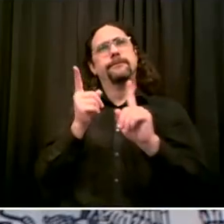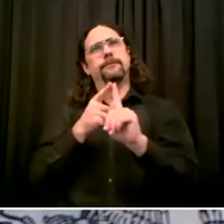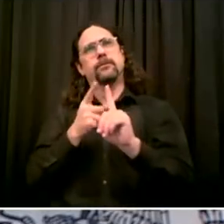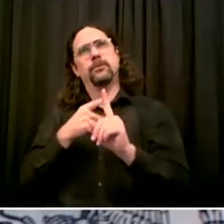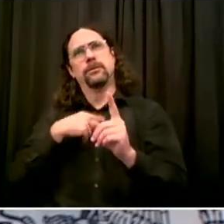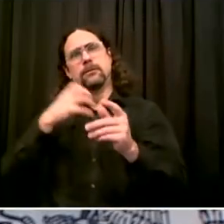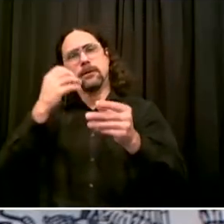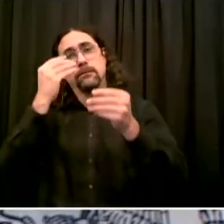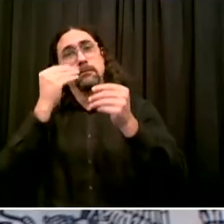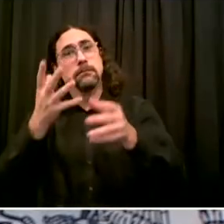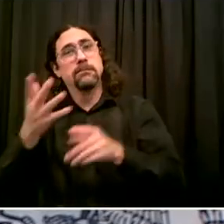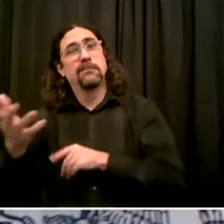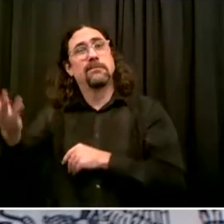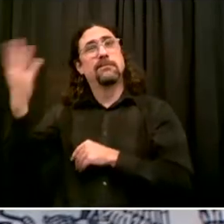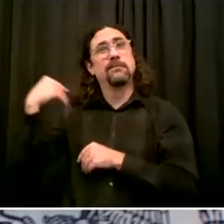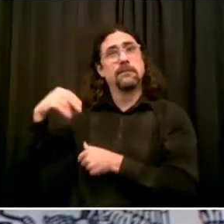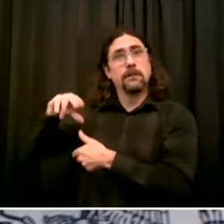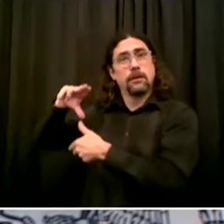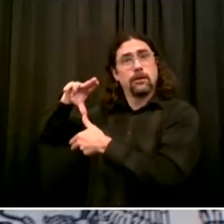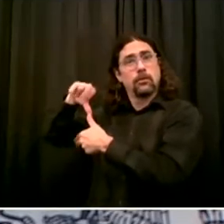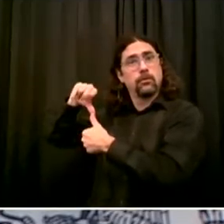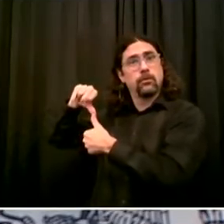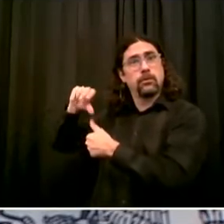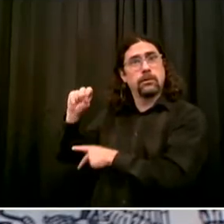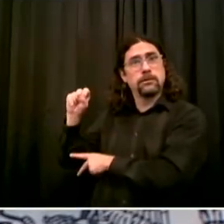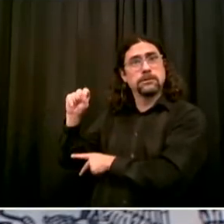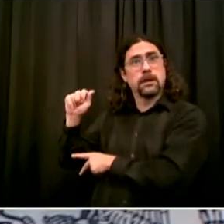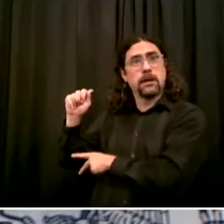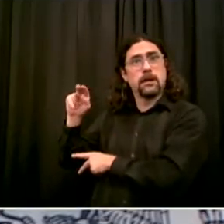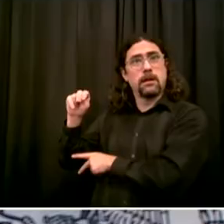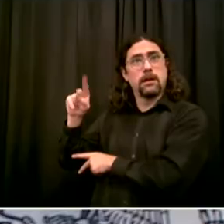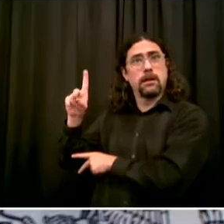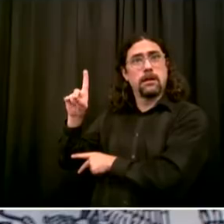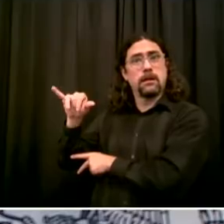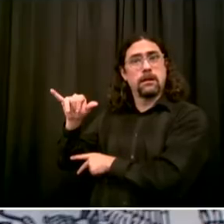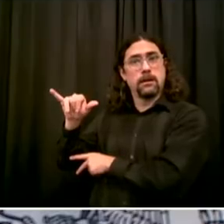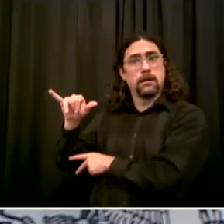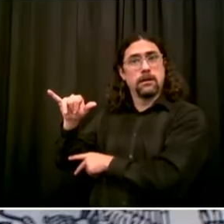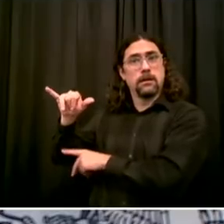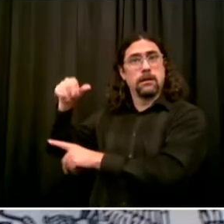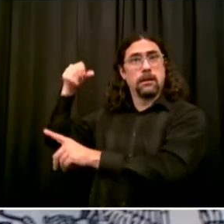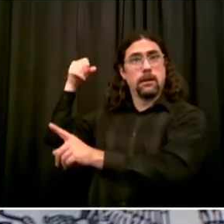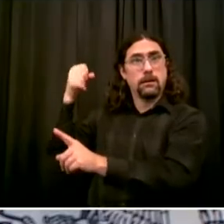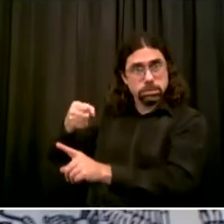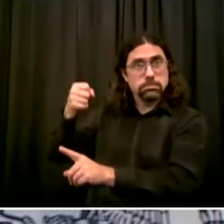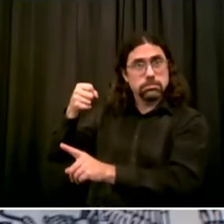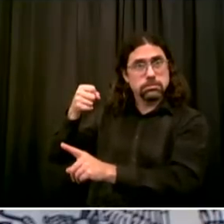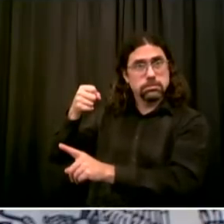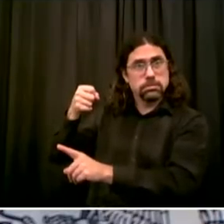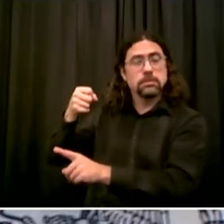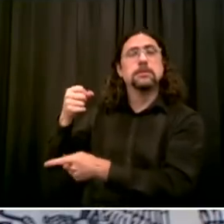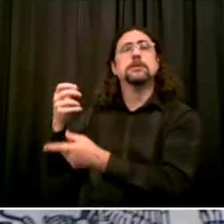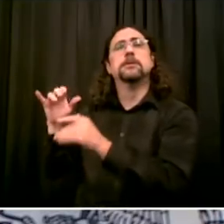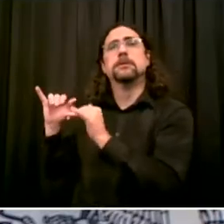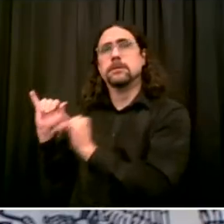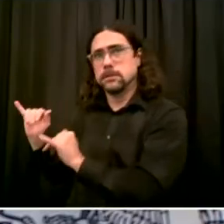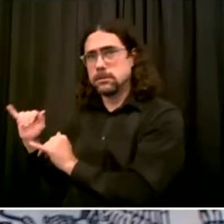WAS DONE AFTER SANDY TO CHANGE THE NATURE OF CONSTRUCTN.IO TO CHANGE WHERE,